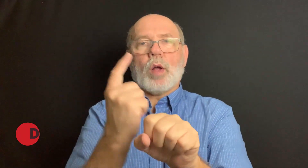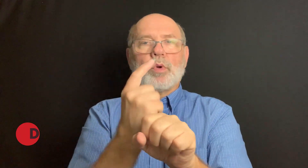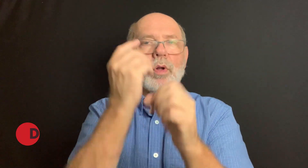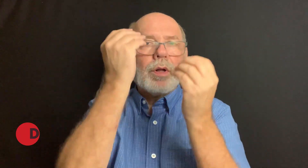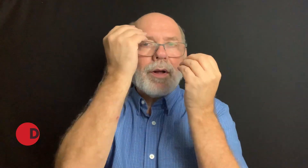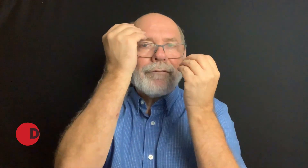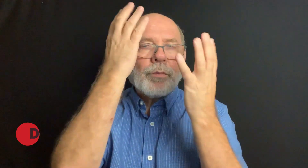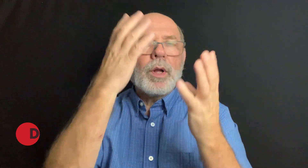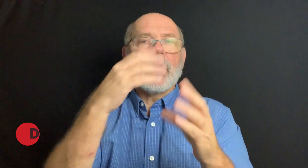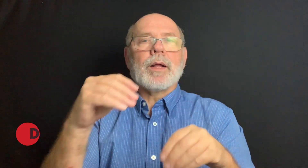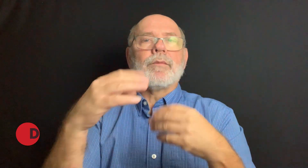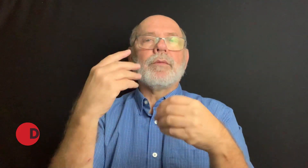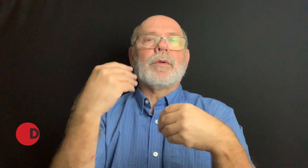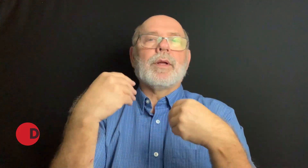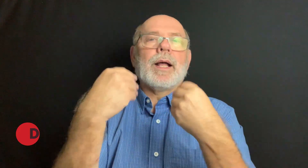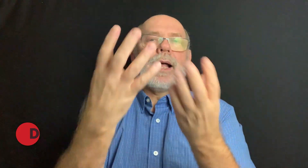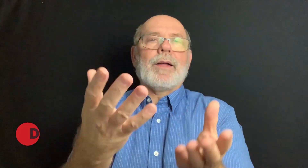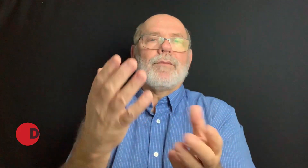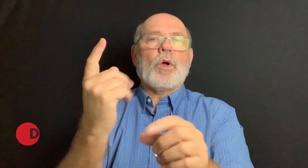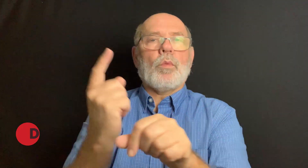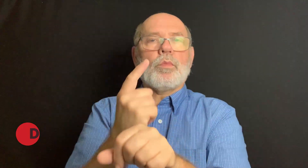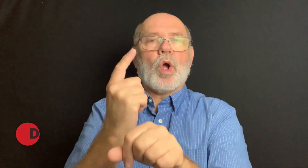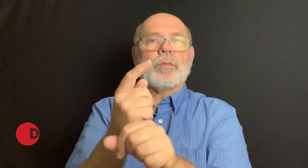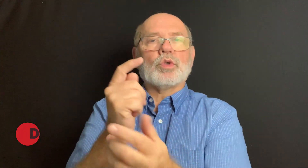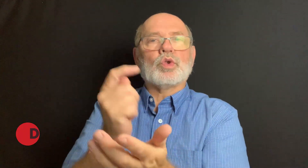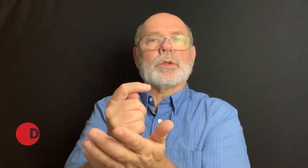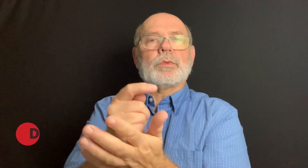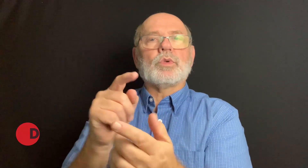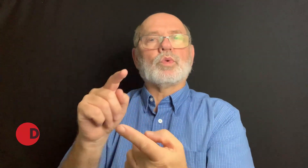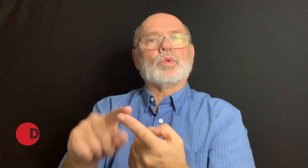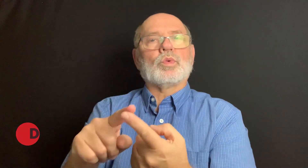can get proper information and give appropriate treatment to